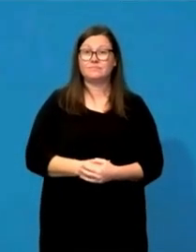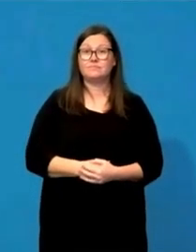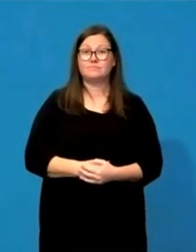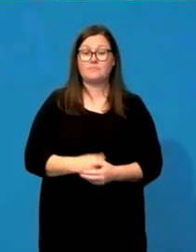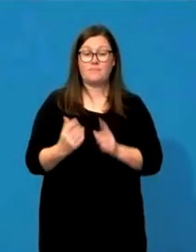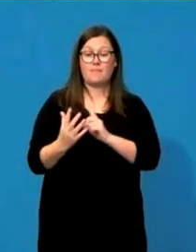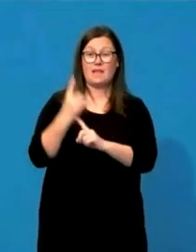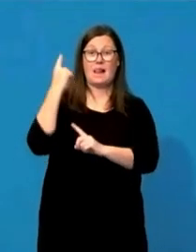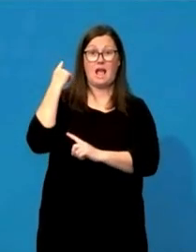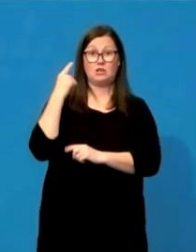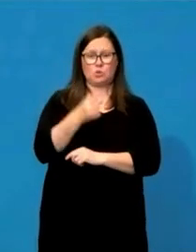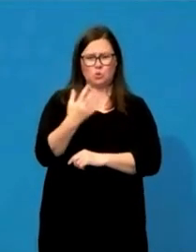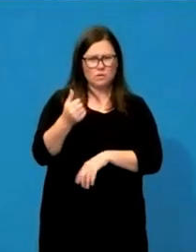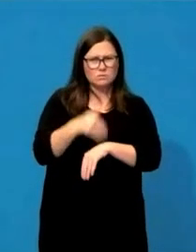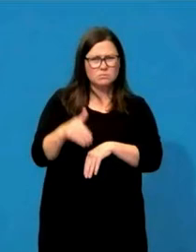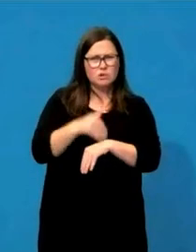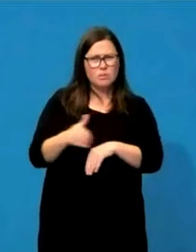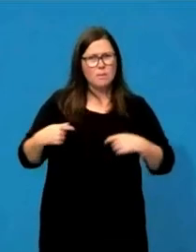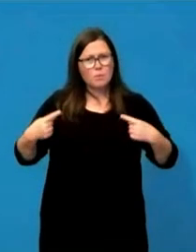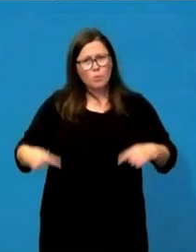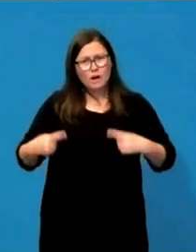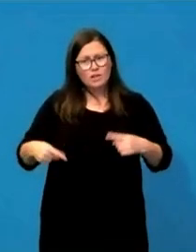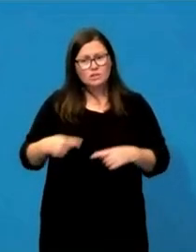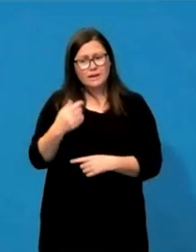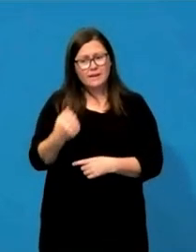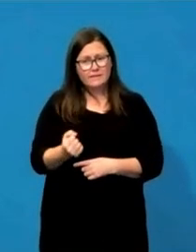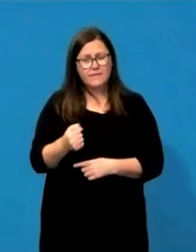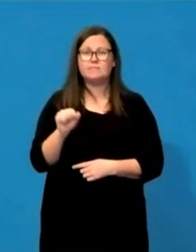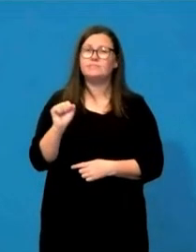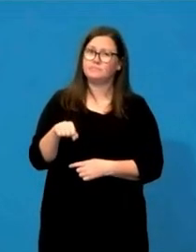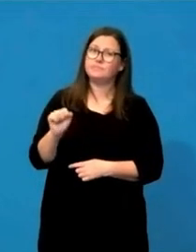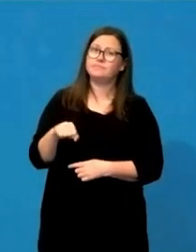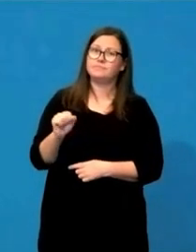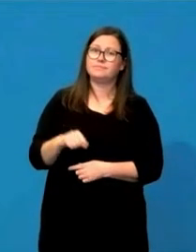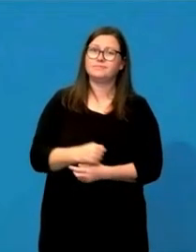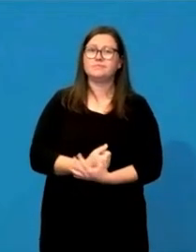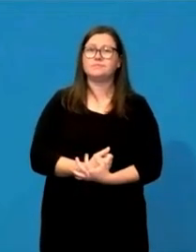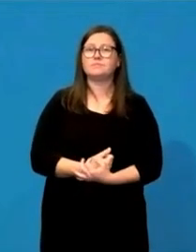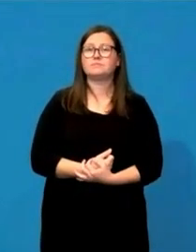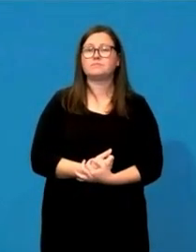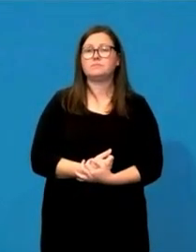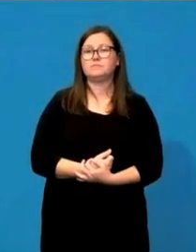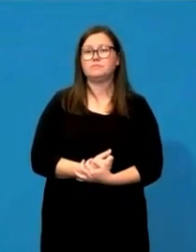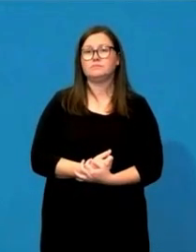Yes. Would you be able to tell the Commissioners what happened?